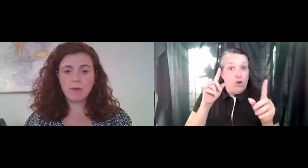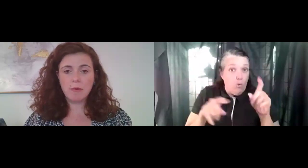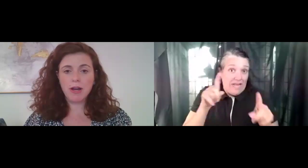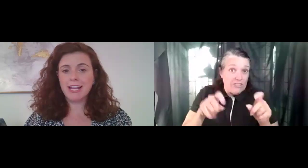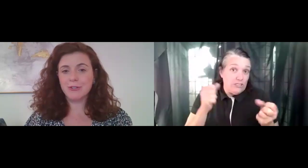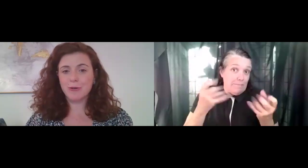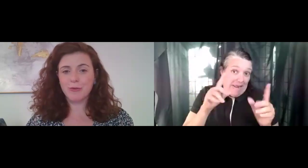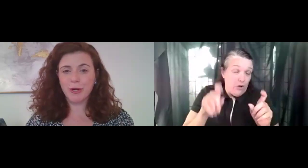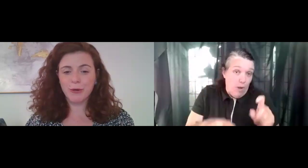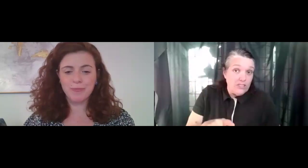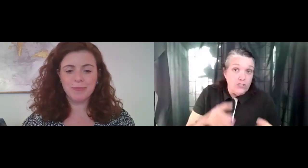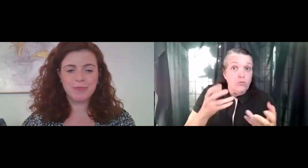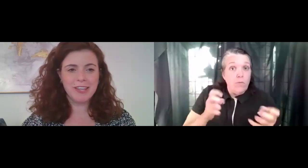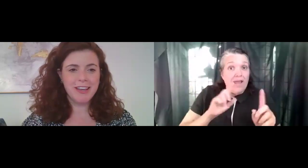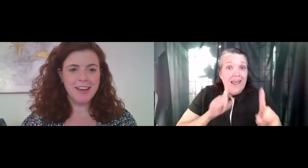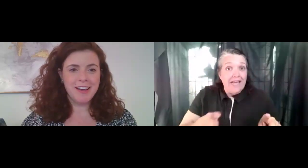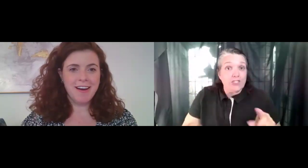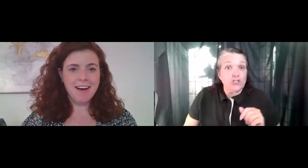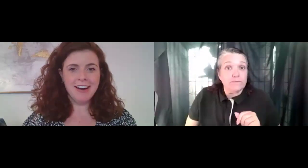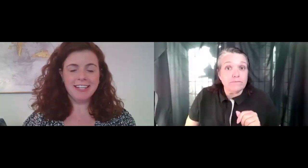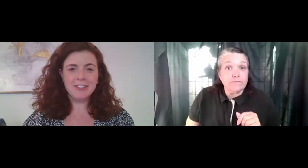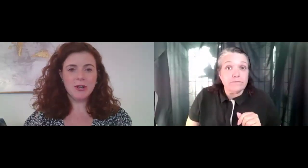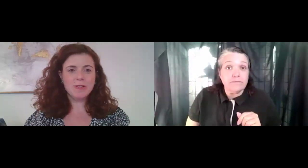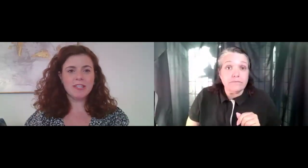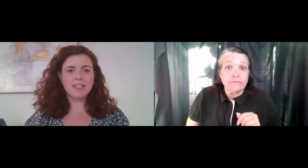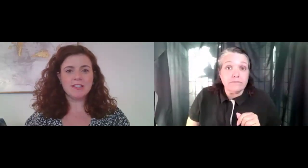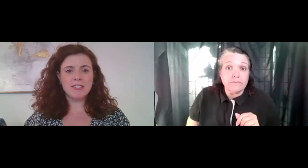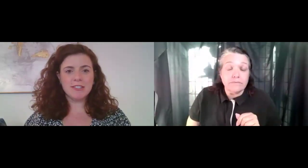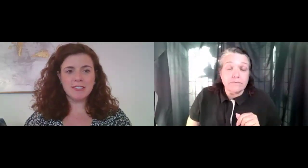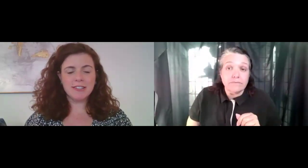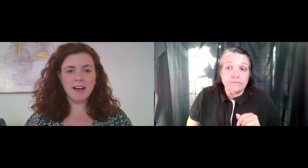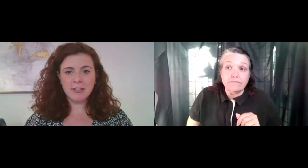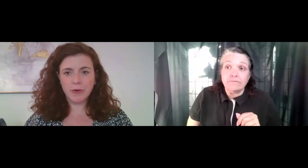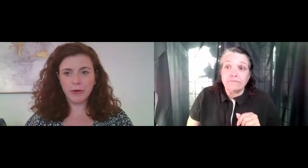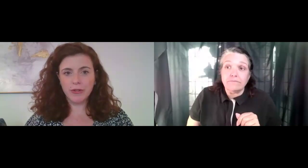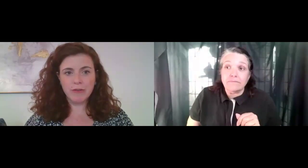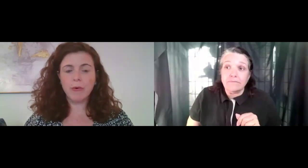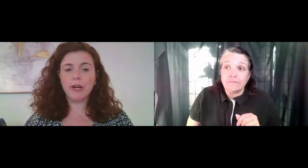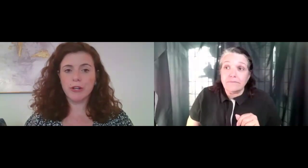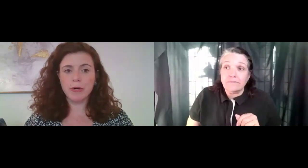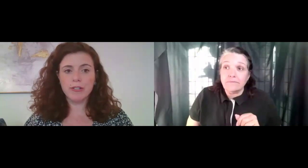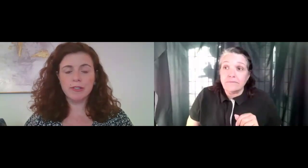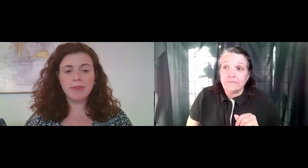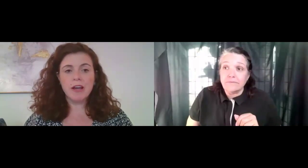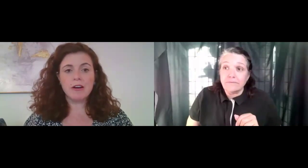and we want to answer those for you. All right. So to discuss the critical need for organ donors,